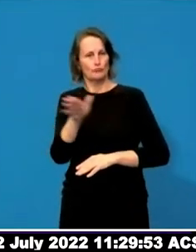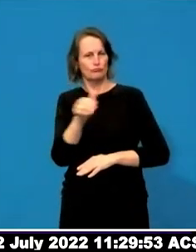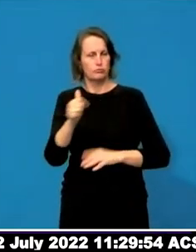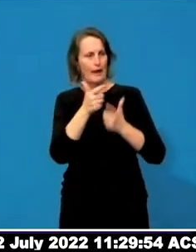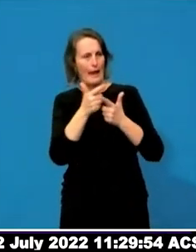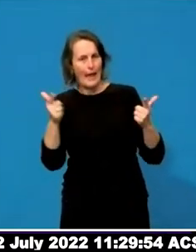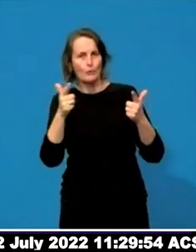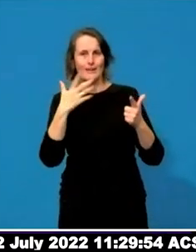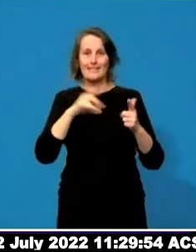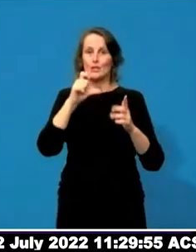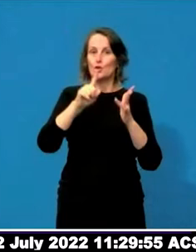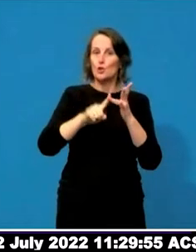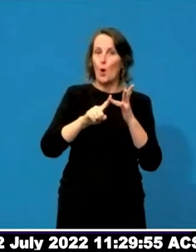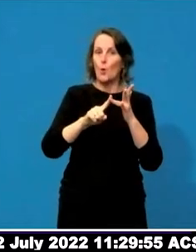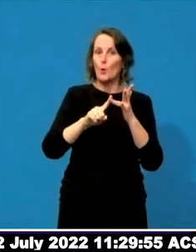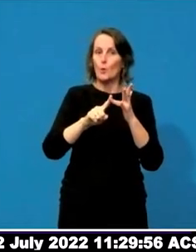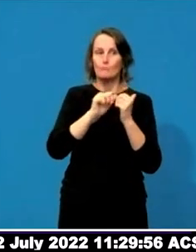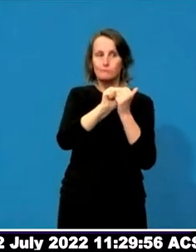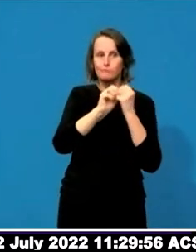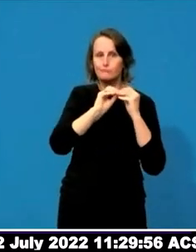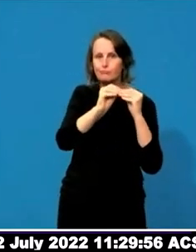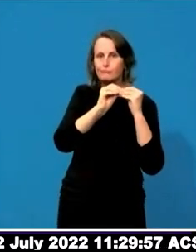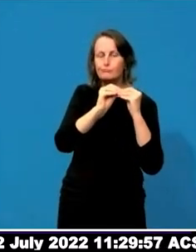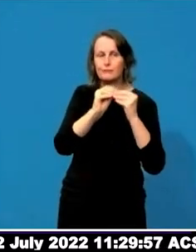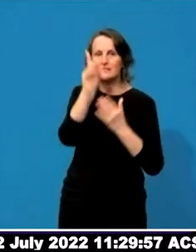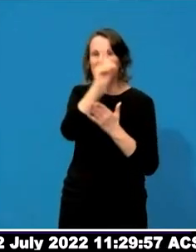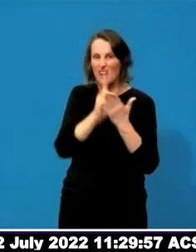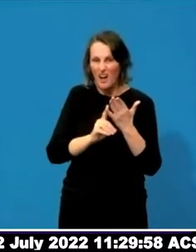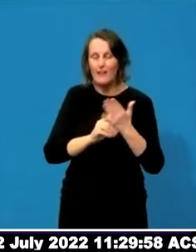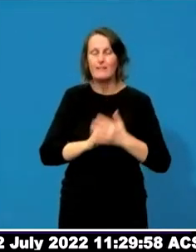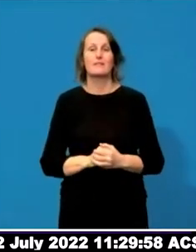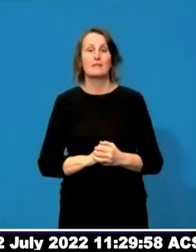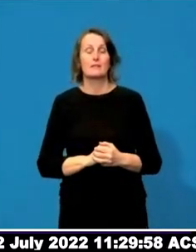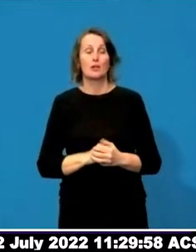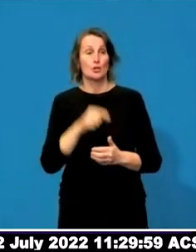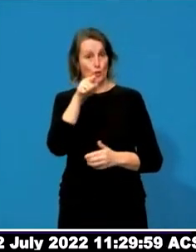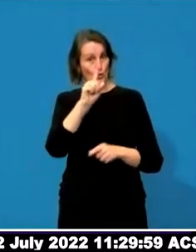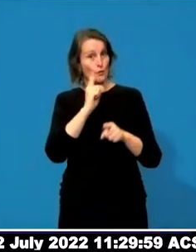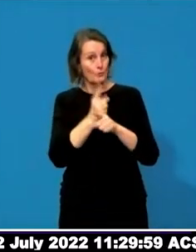You pointed out that you, no doubt along with me and Commissioner McEwin,